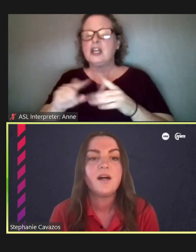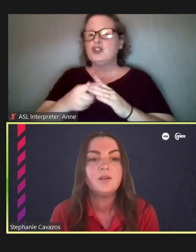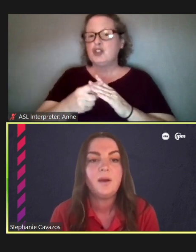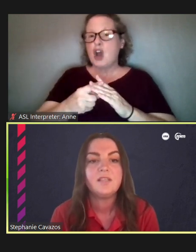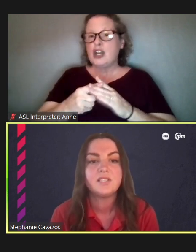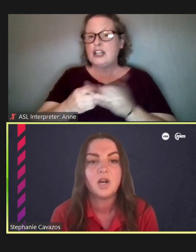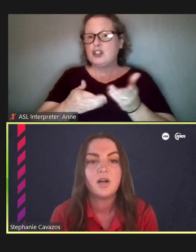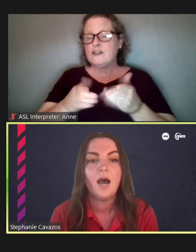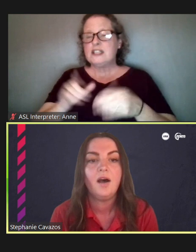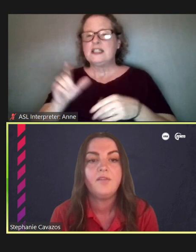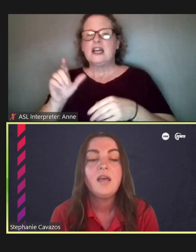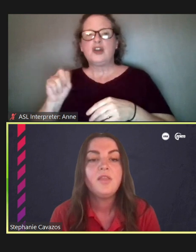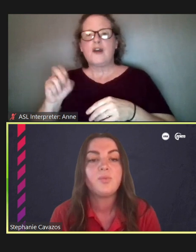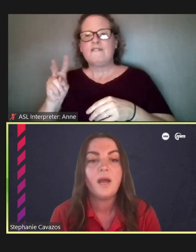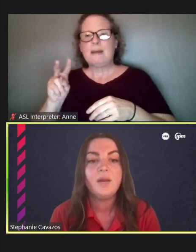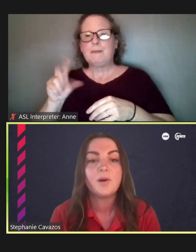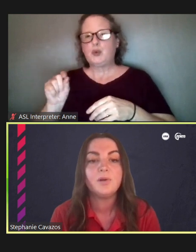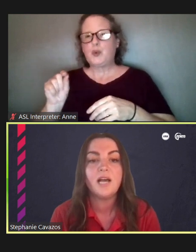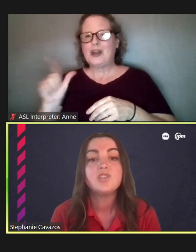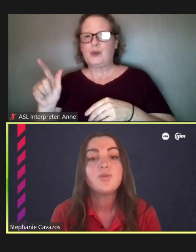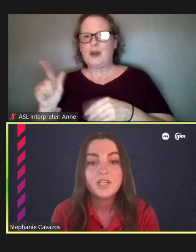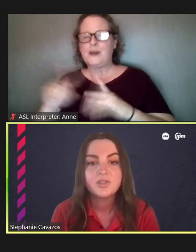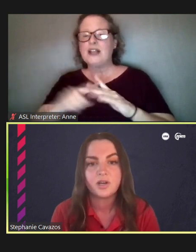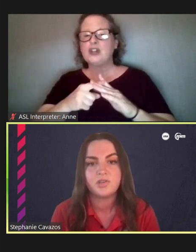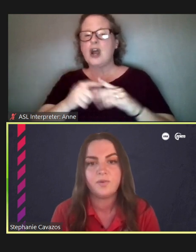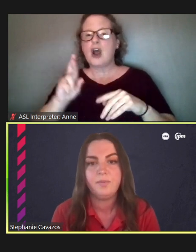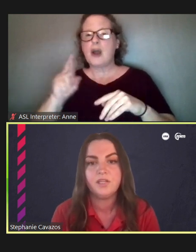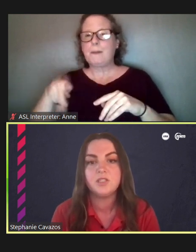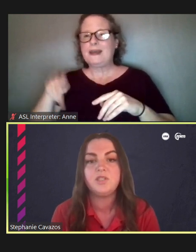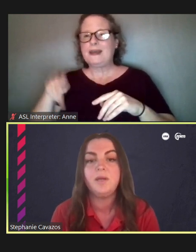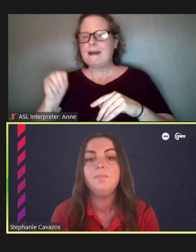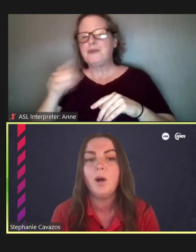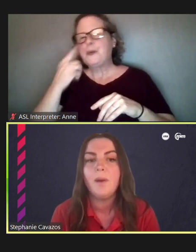followed by the start of the Red and Purple Line track structural rebuild between Belmont